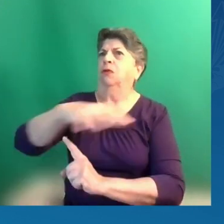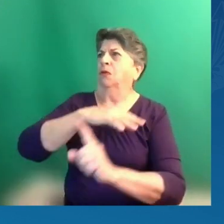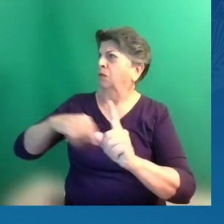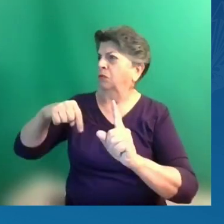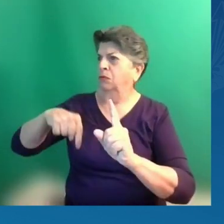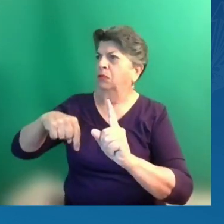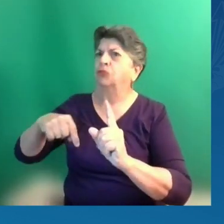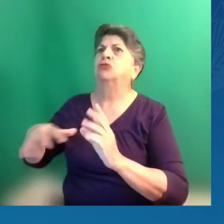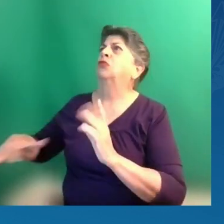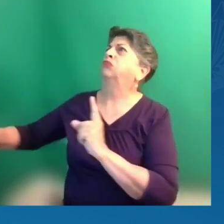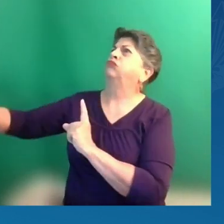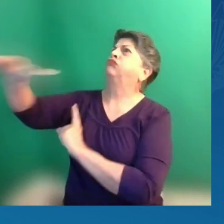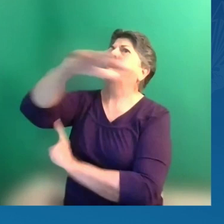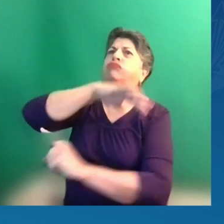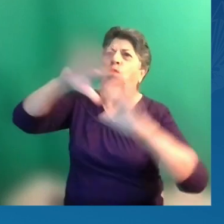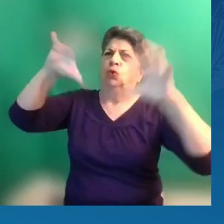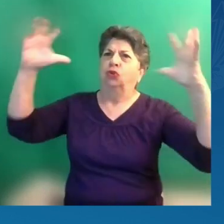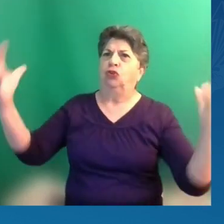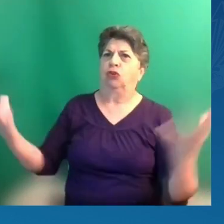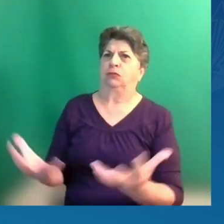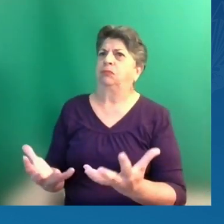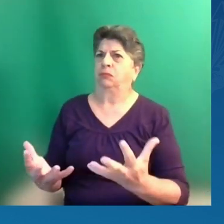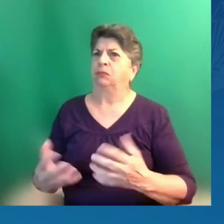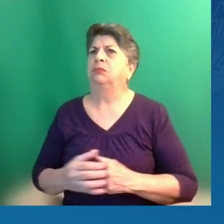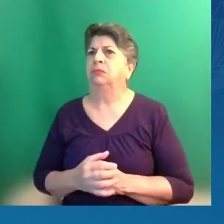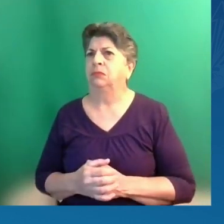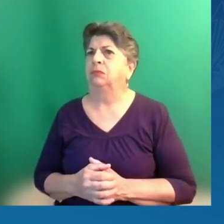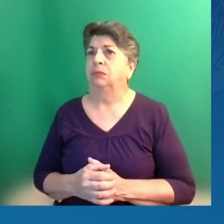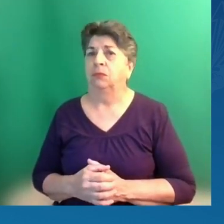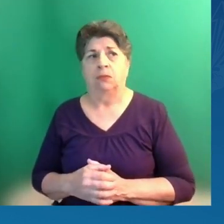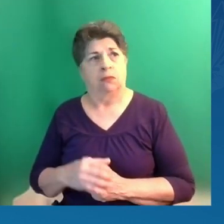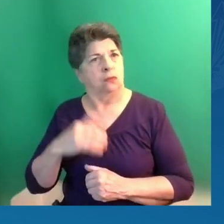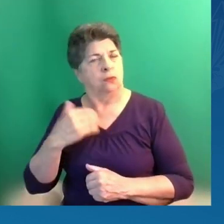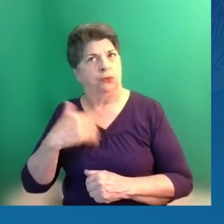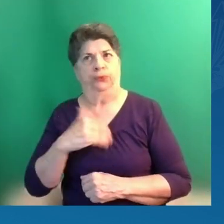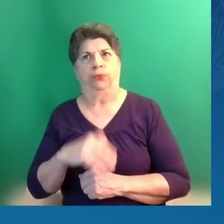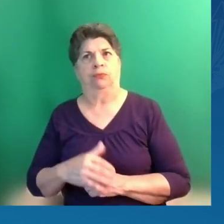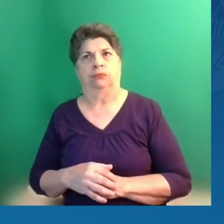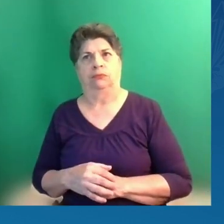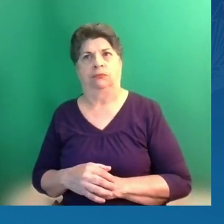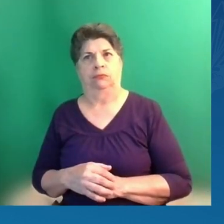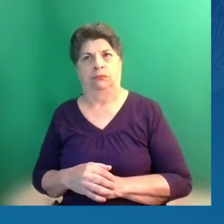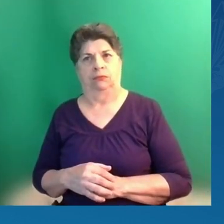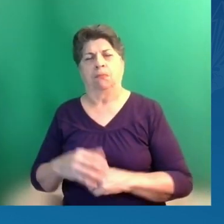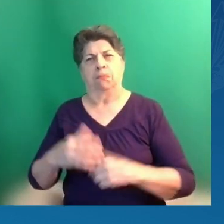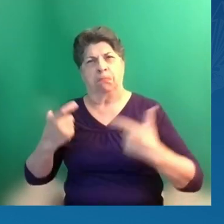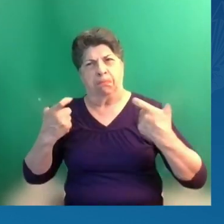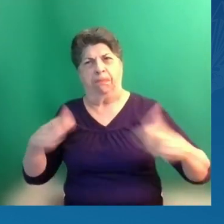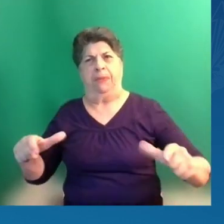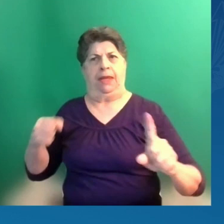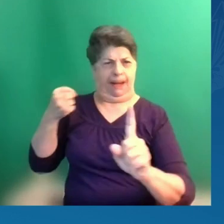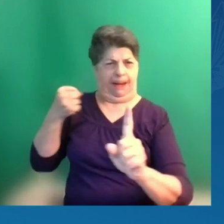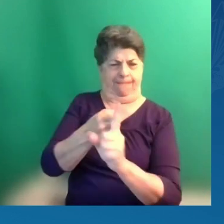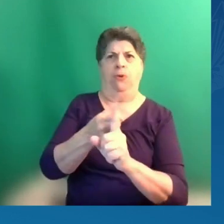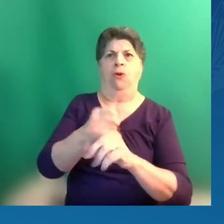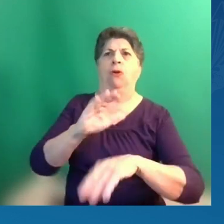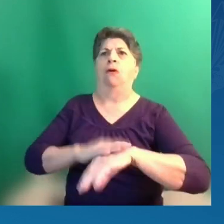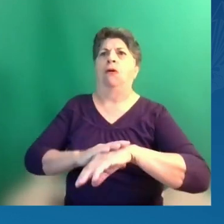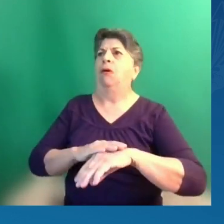and a massively impactful development actor in the world. Also, thanks to Deputy Secretary Hicks